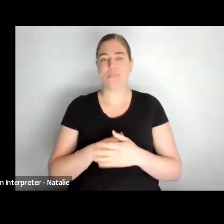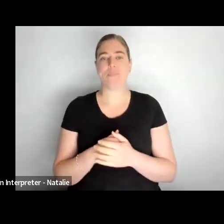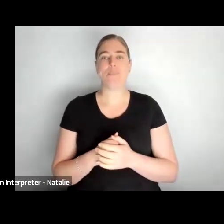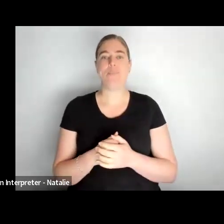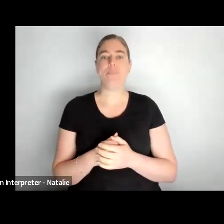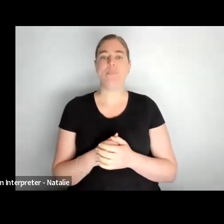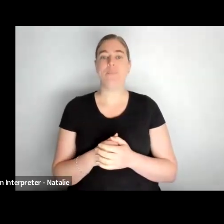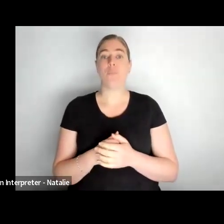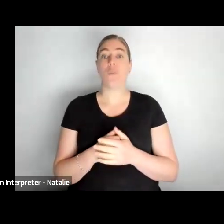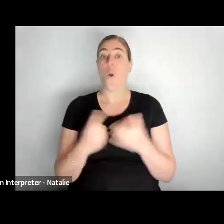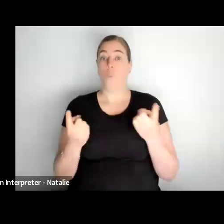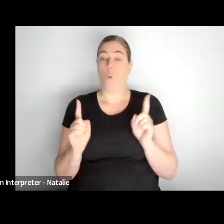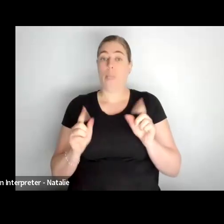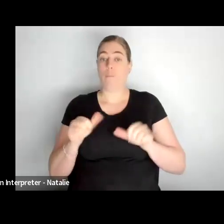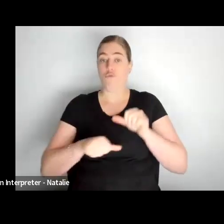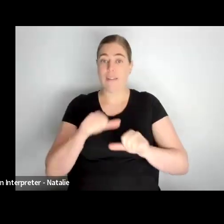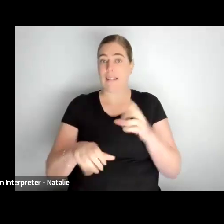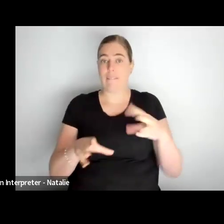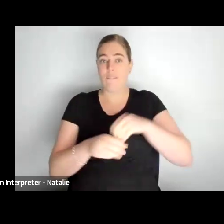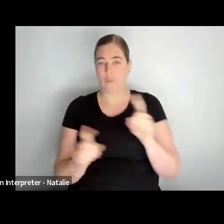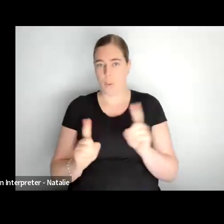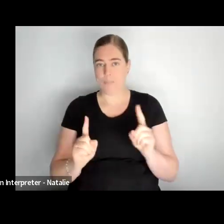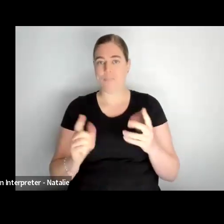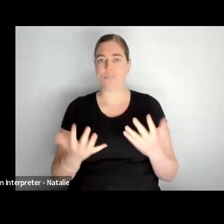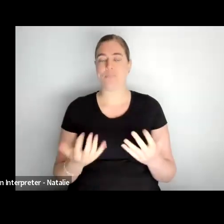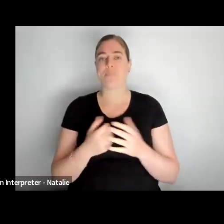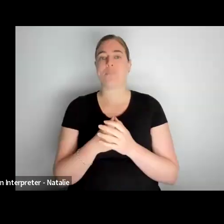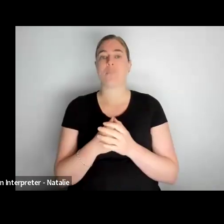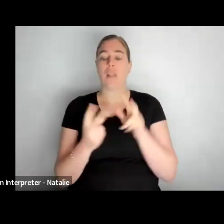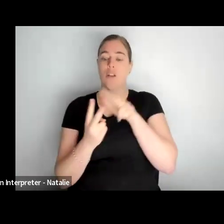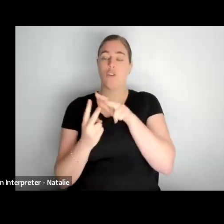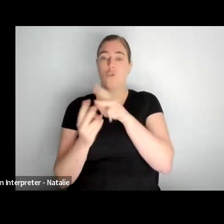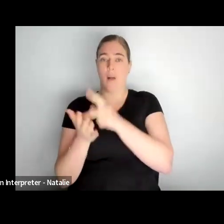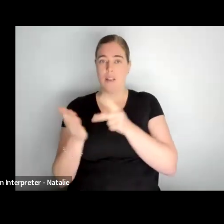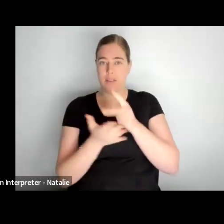What does the process of assessing involved? There are two parts to the role,